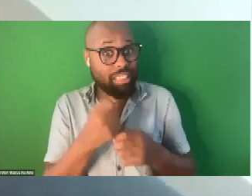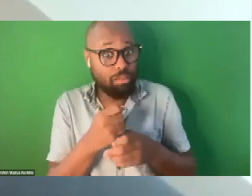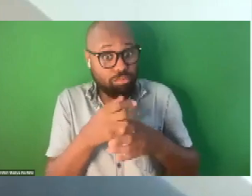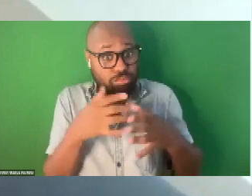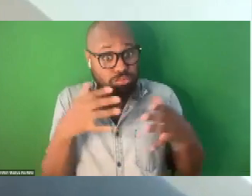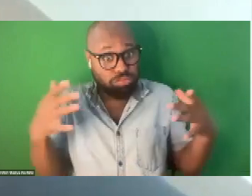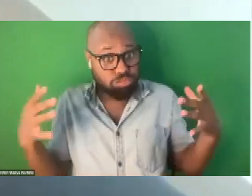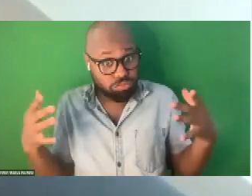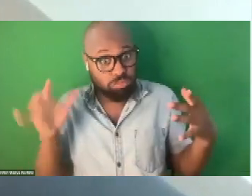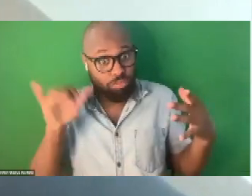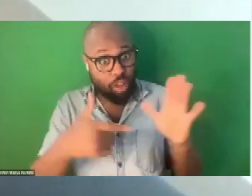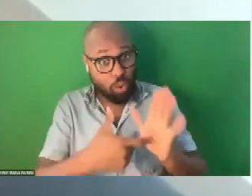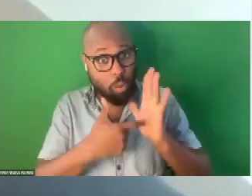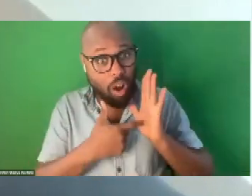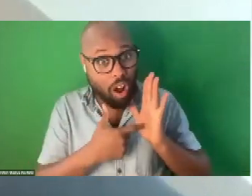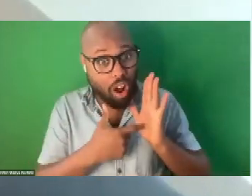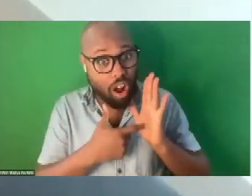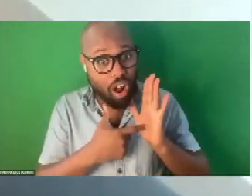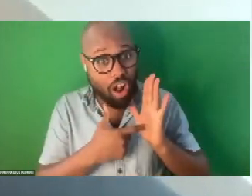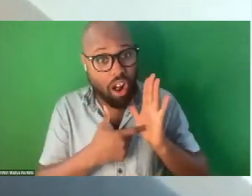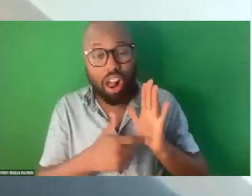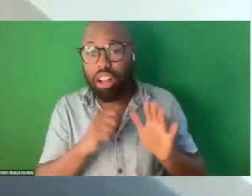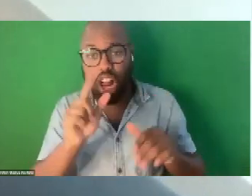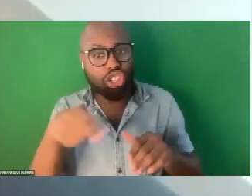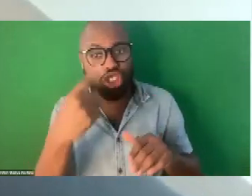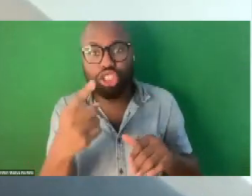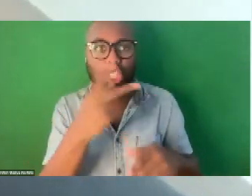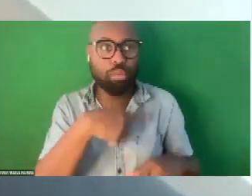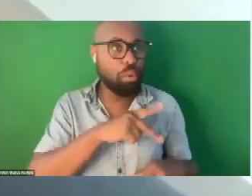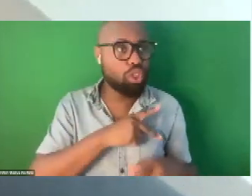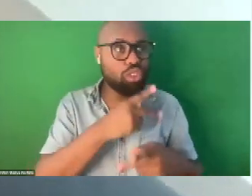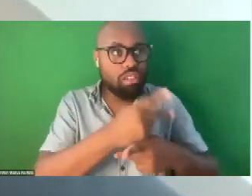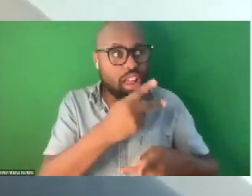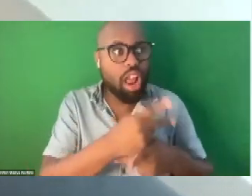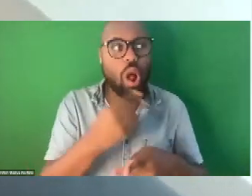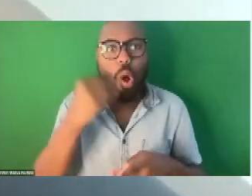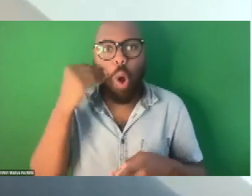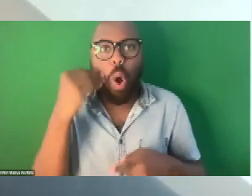encompass not just personal care, home health, and homemaker services,